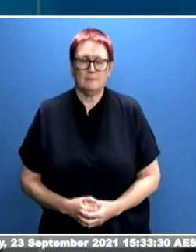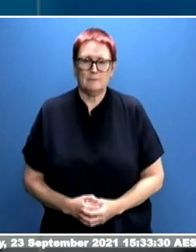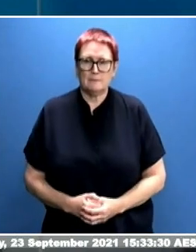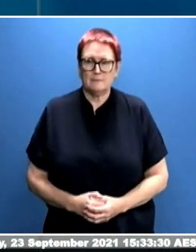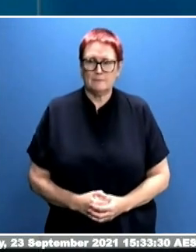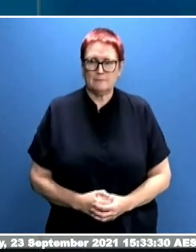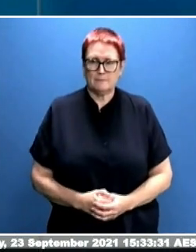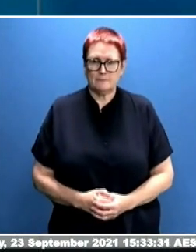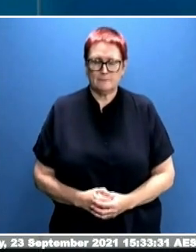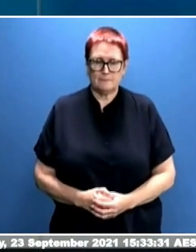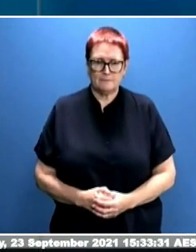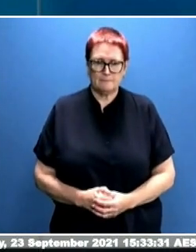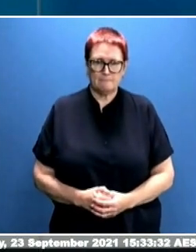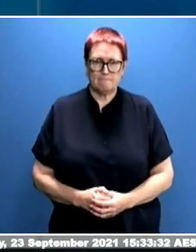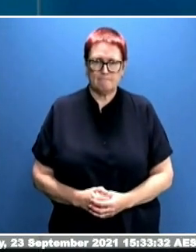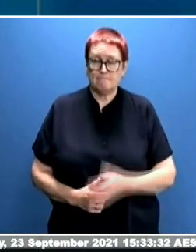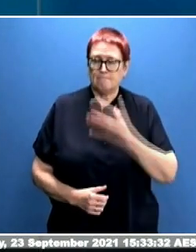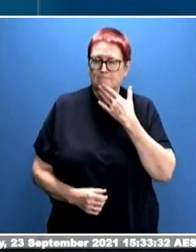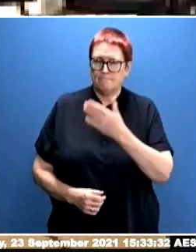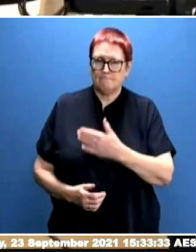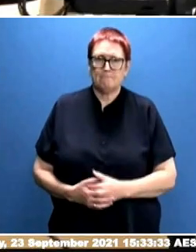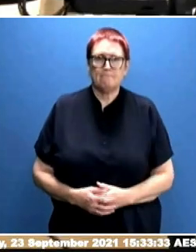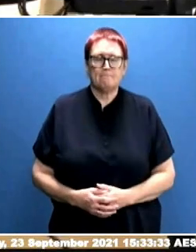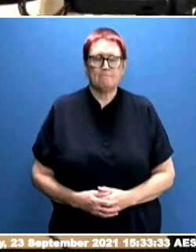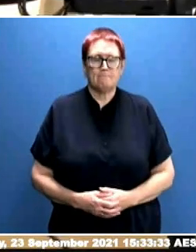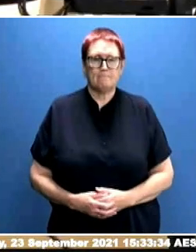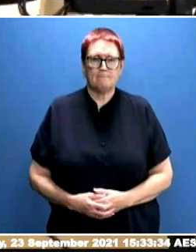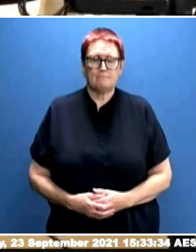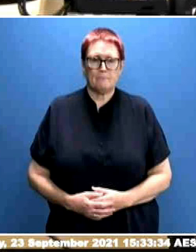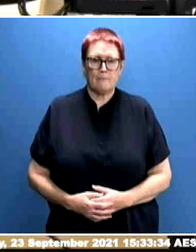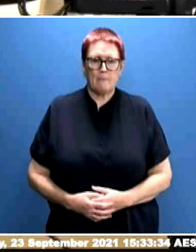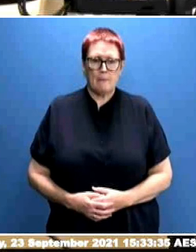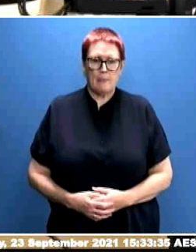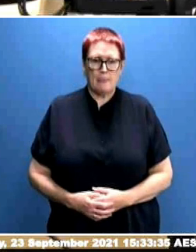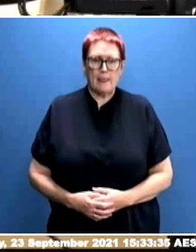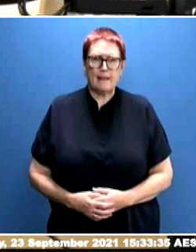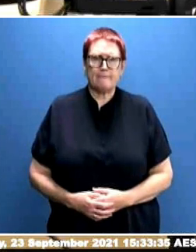Yes, thank you, Ms Kerr. Can I just raise something following the point the Chair raised earlier